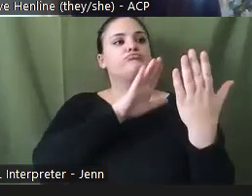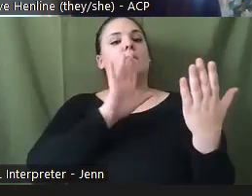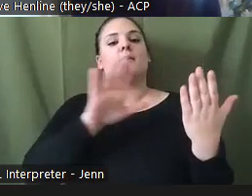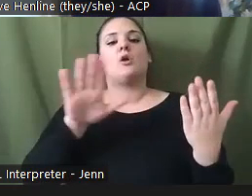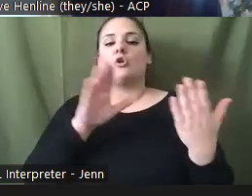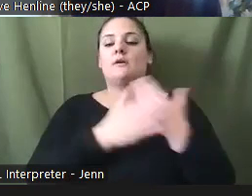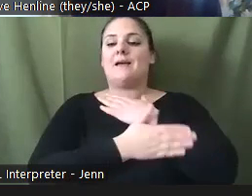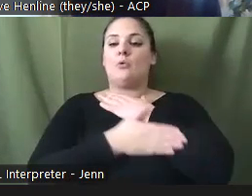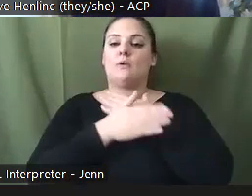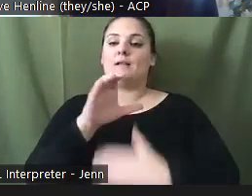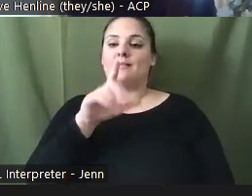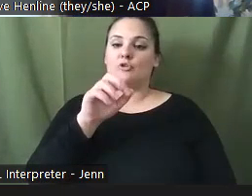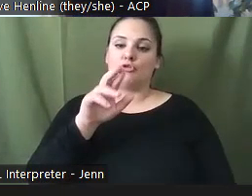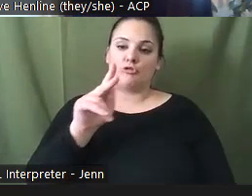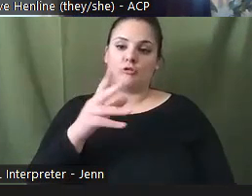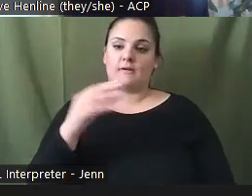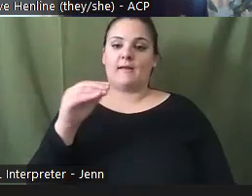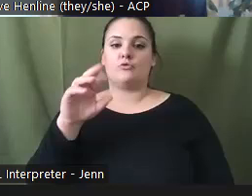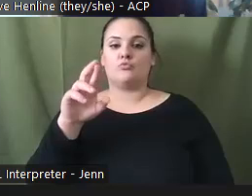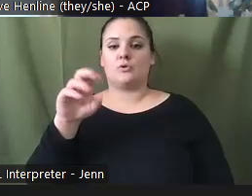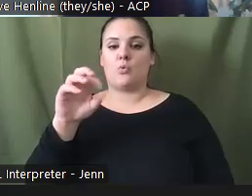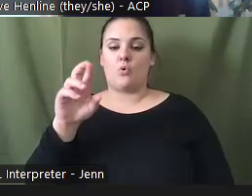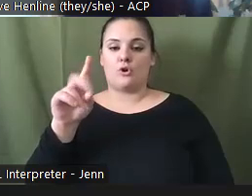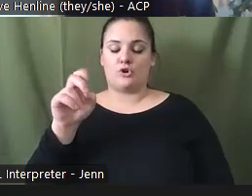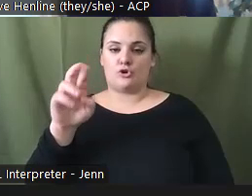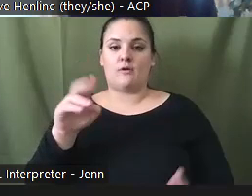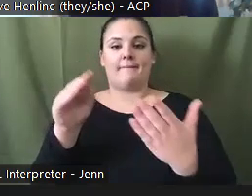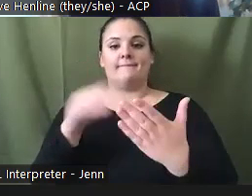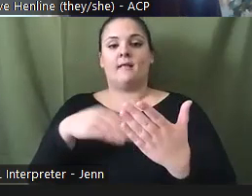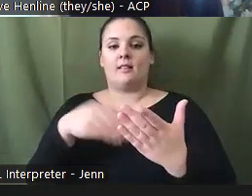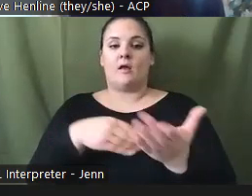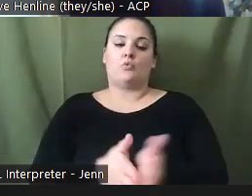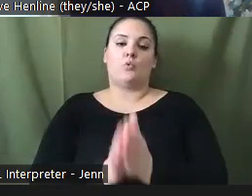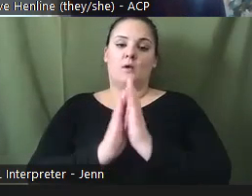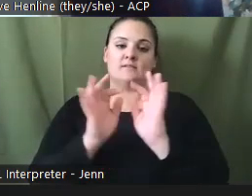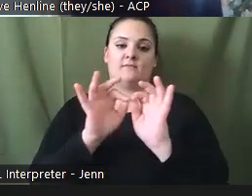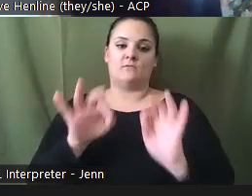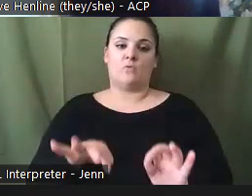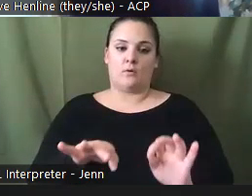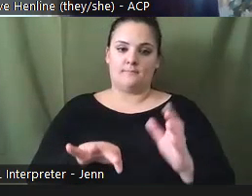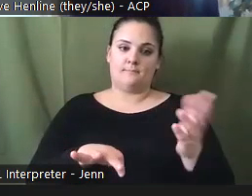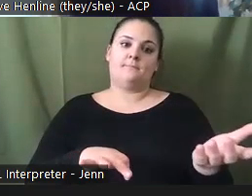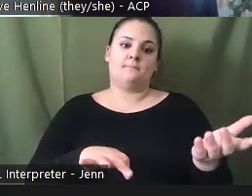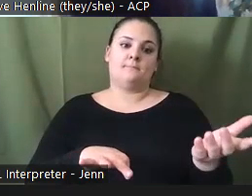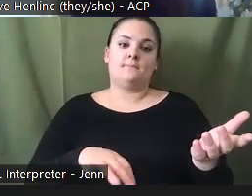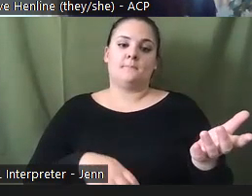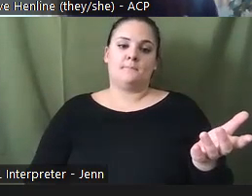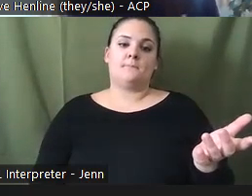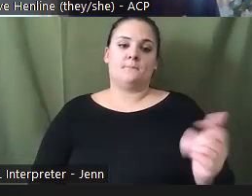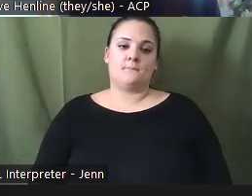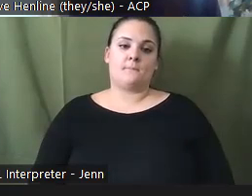to fill out a Voter Record Confidentiality Request form, which is a mouthful. But if they go to